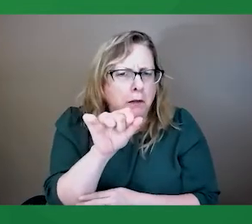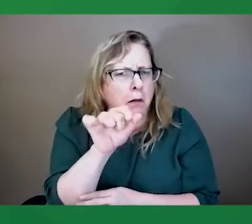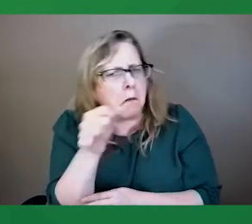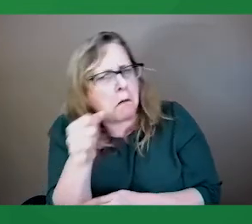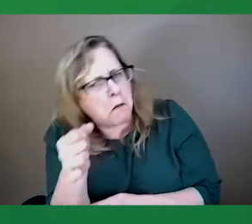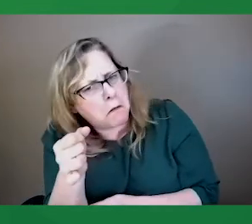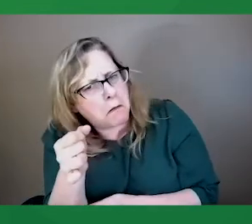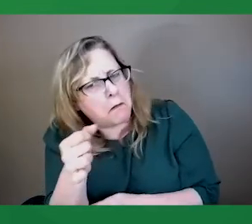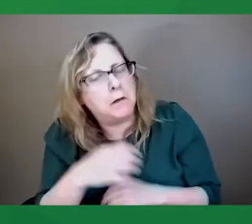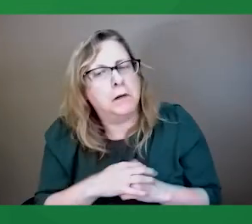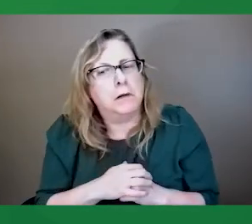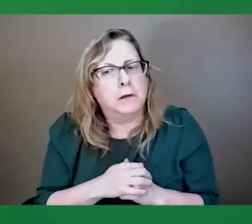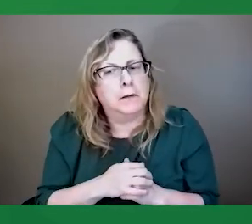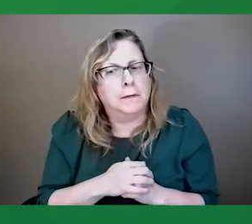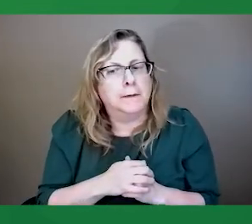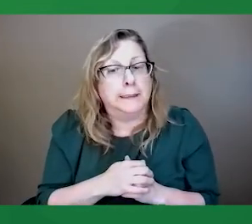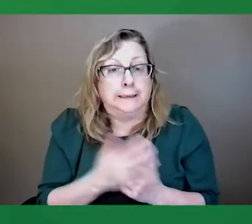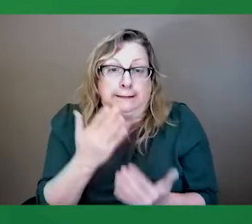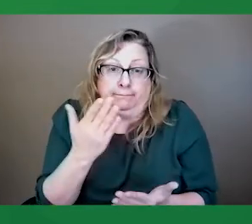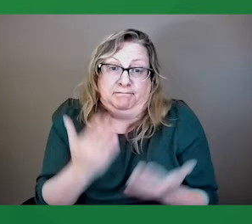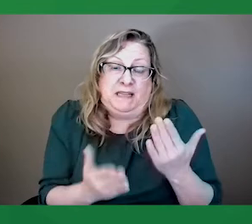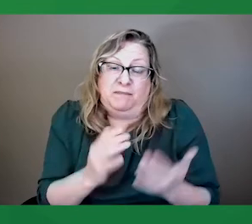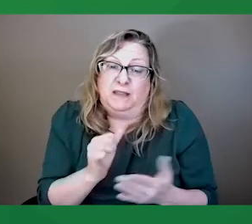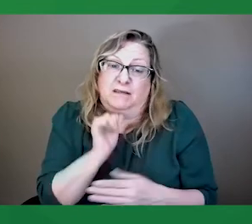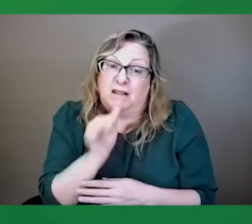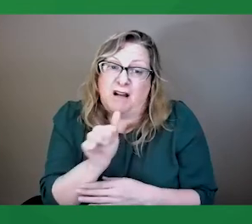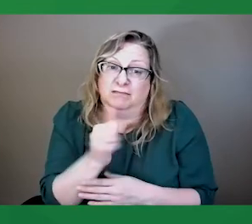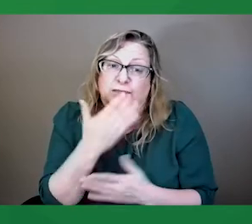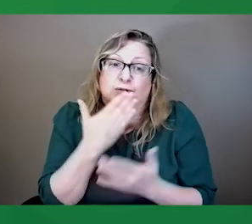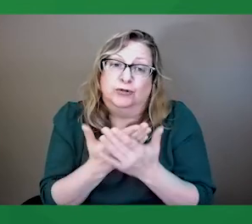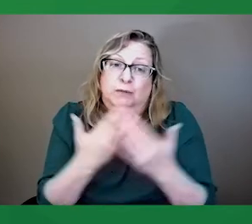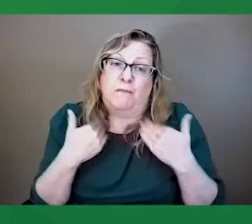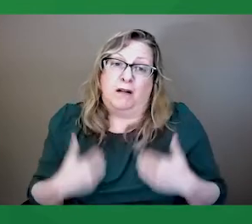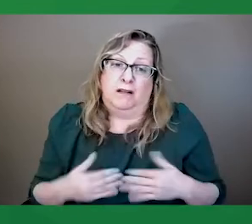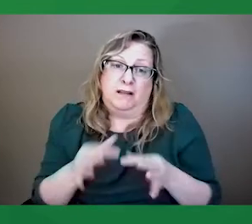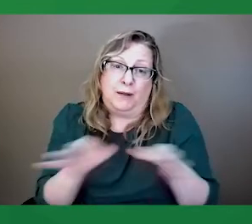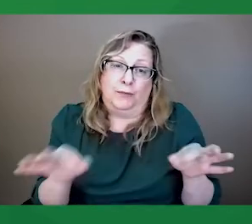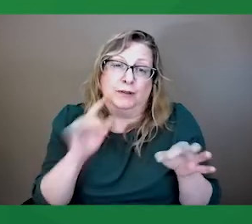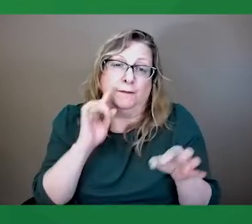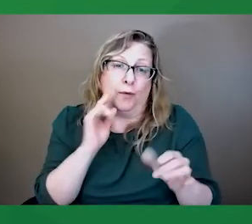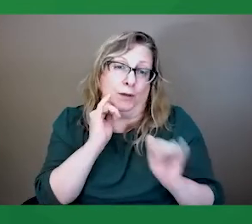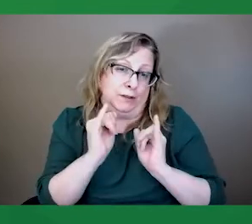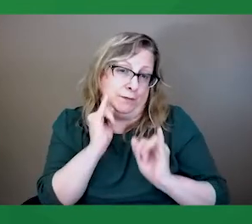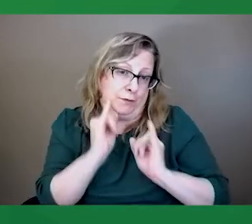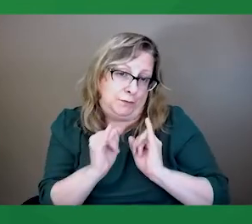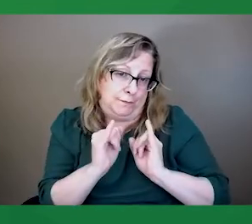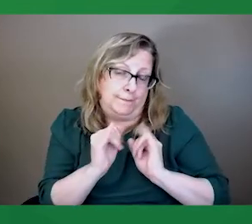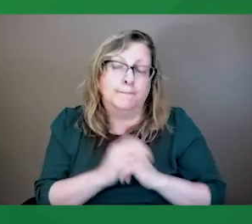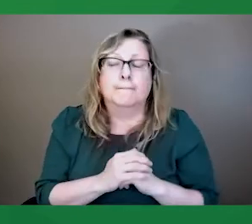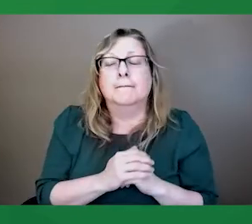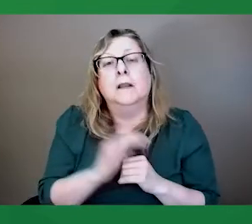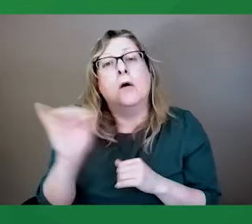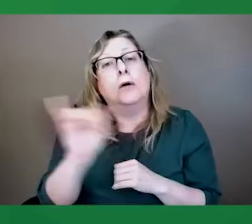And that might not look the greatest in interviews. If you are under stress, for example in an interview,